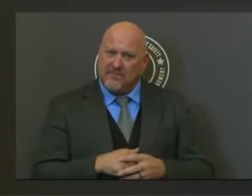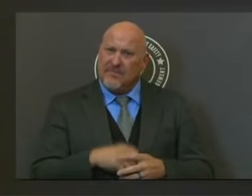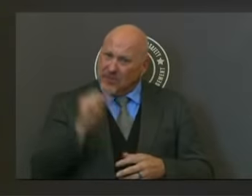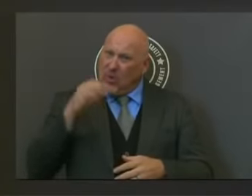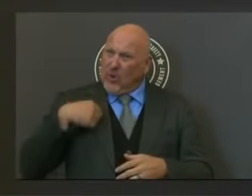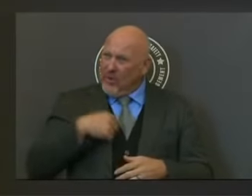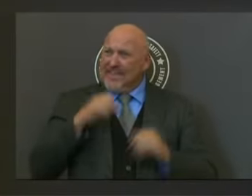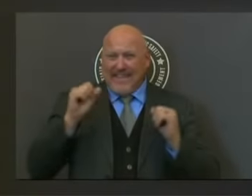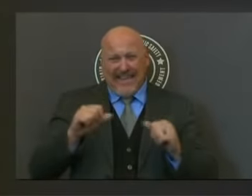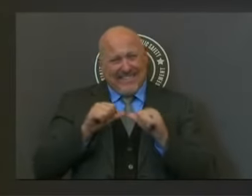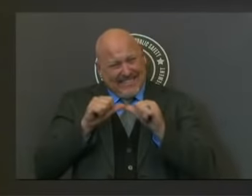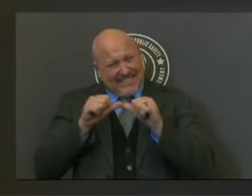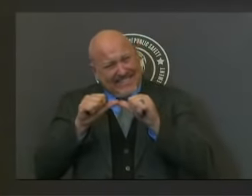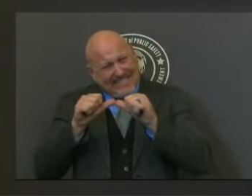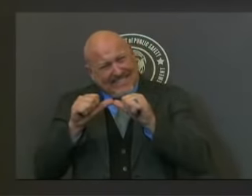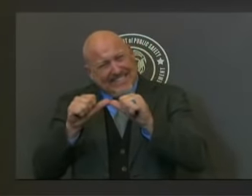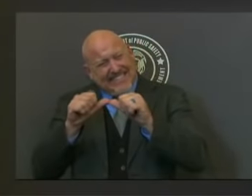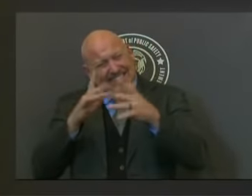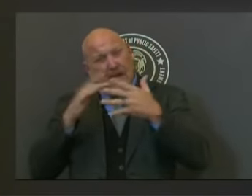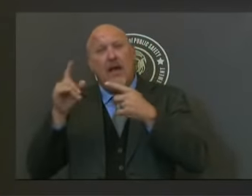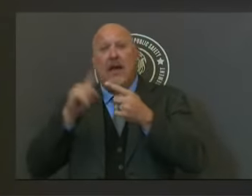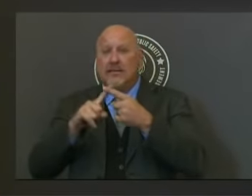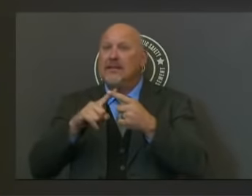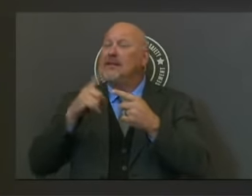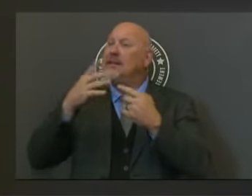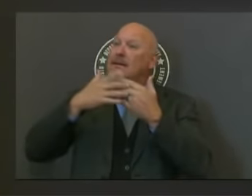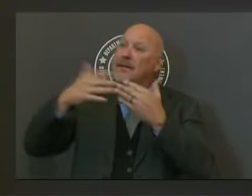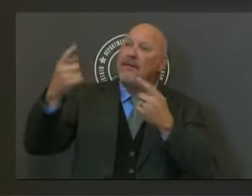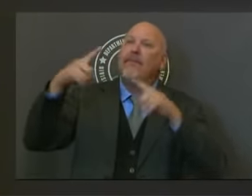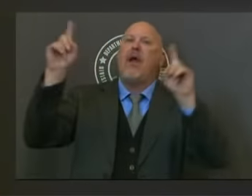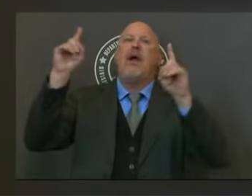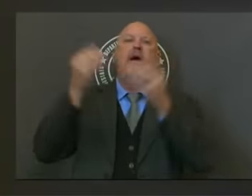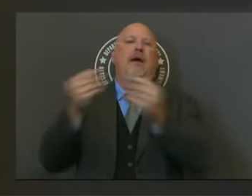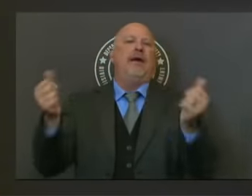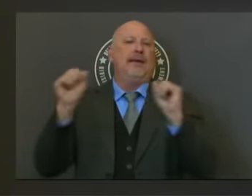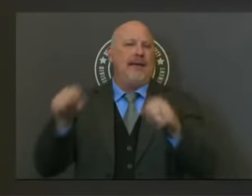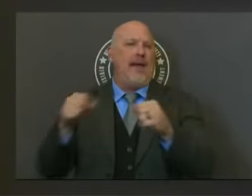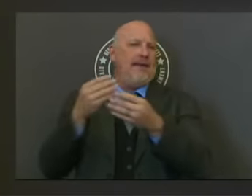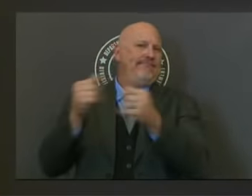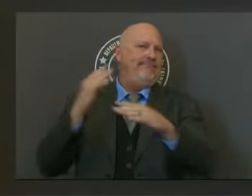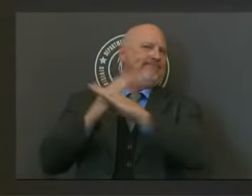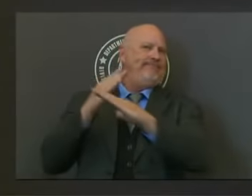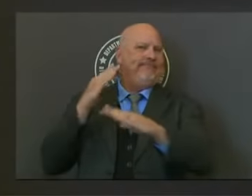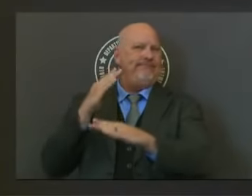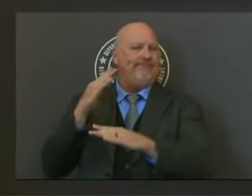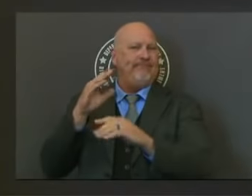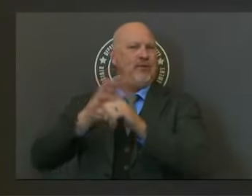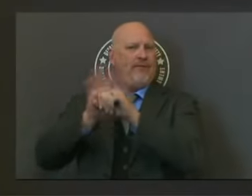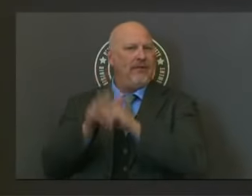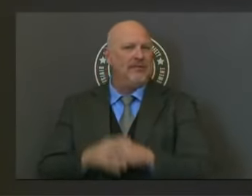anymore and you know